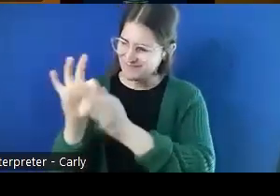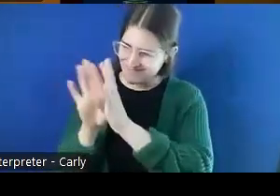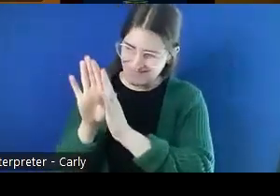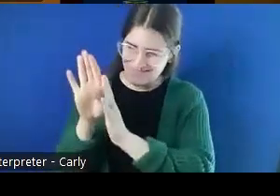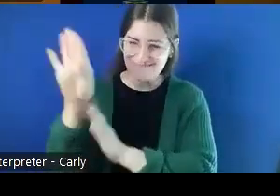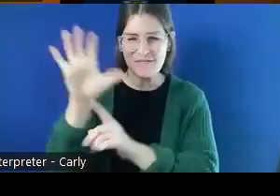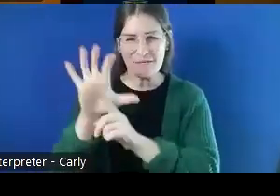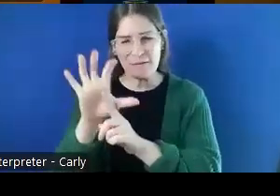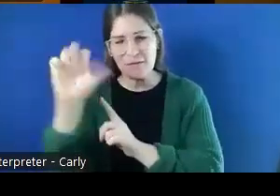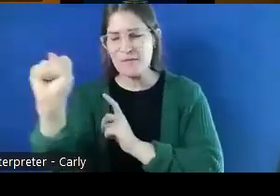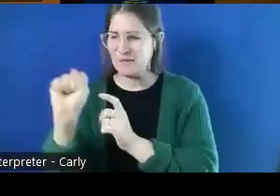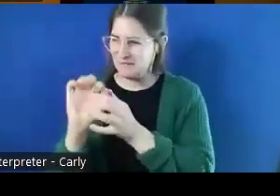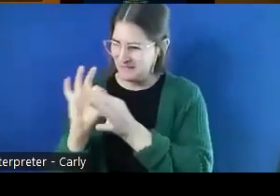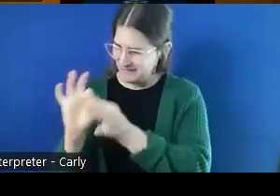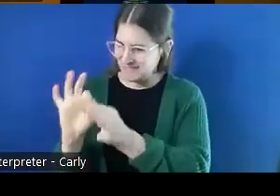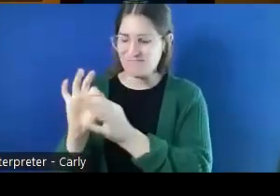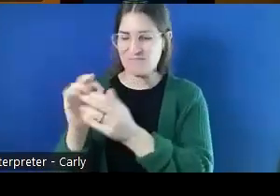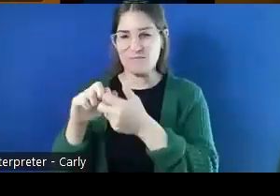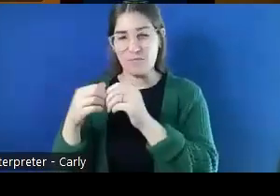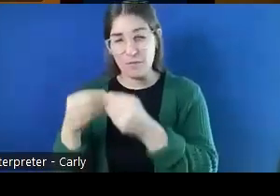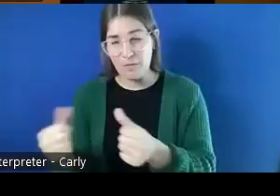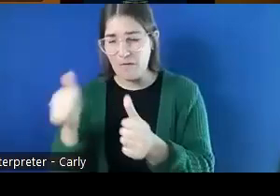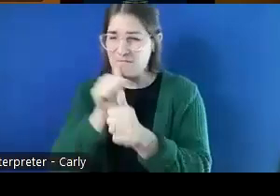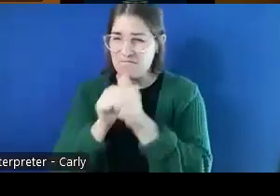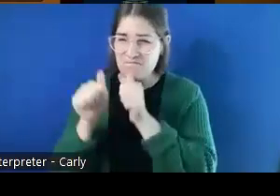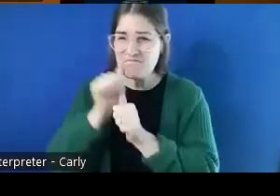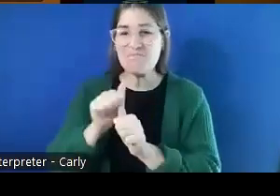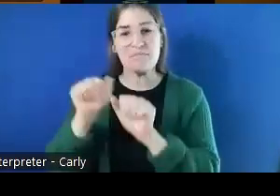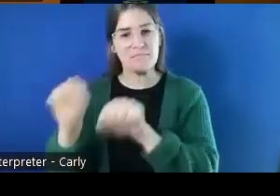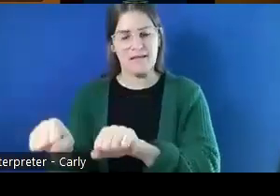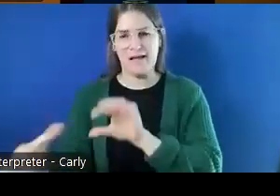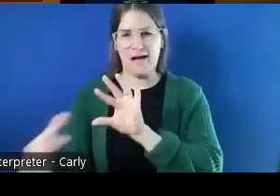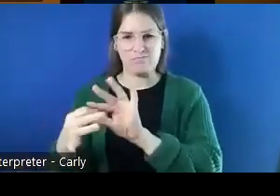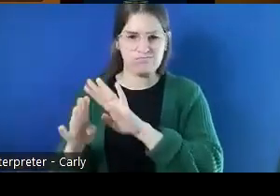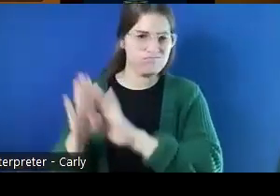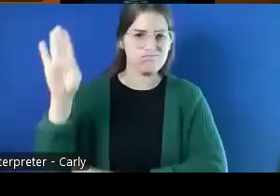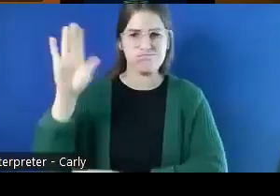and meaning and problem solving and coping um as a way to really help them deal with the